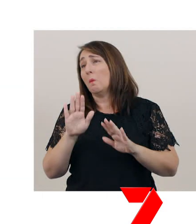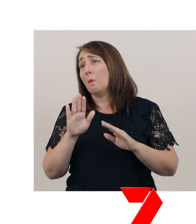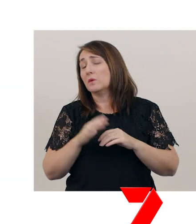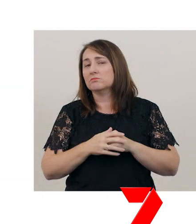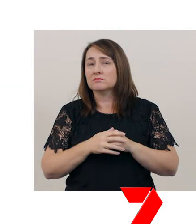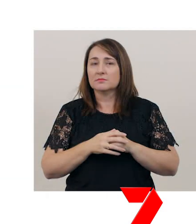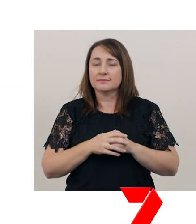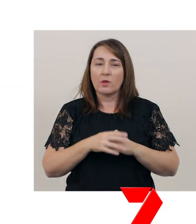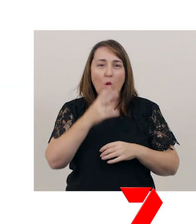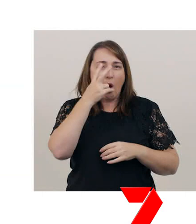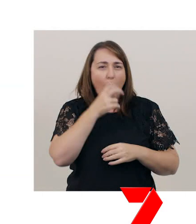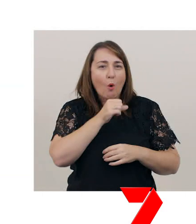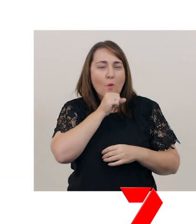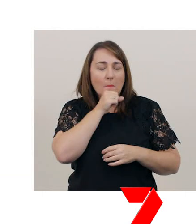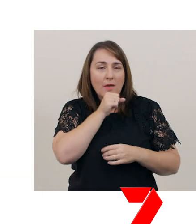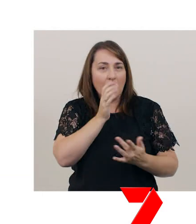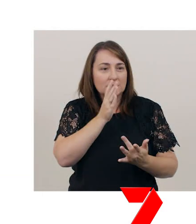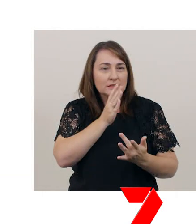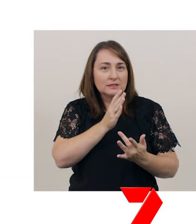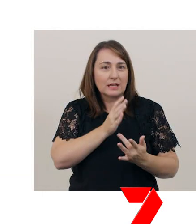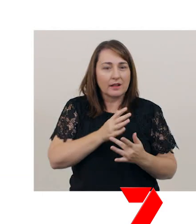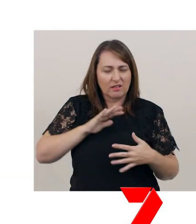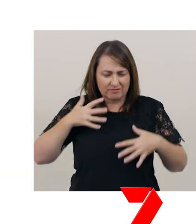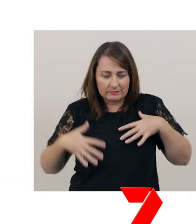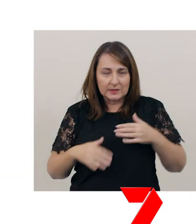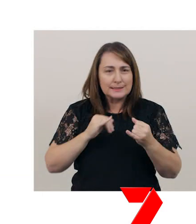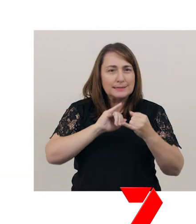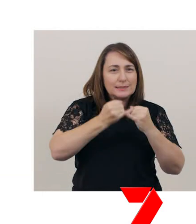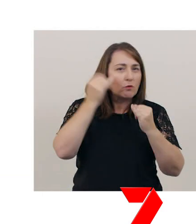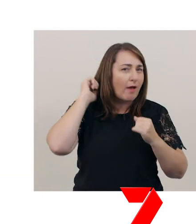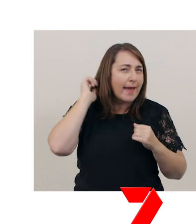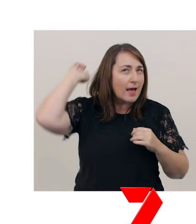wearing a rumpled, rough coat, with silvery, messy hair tied in a tight bun,